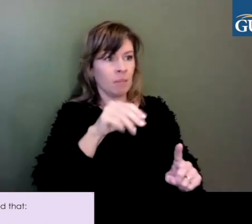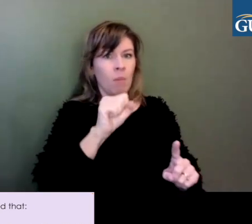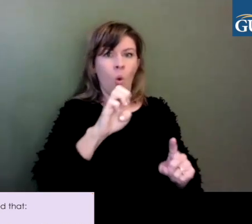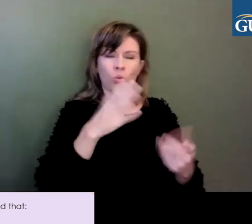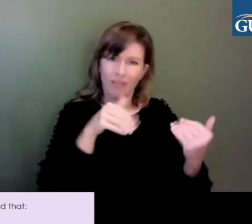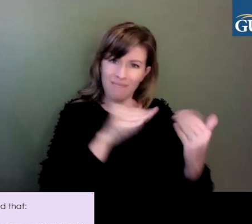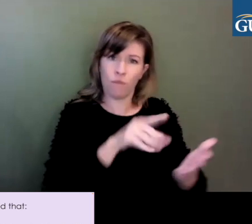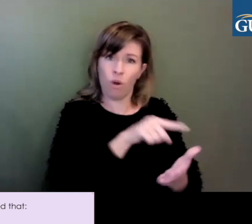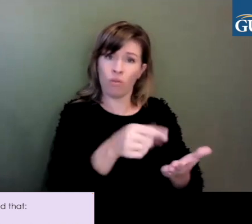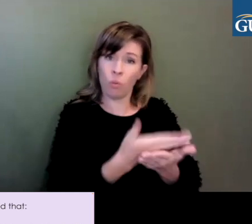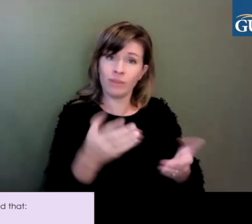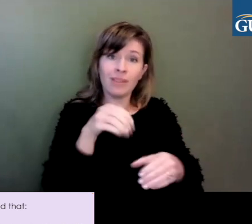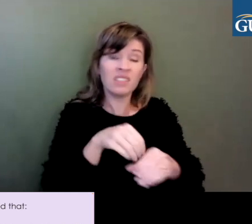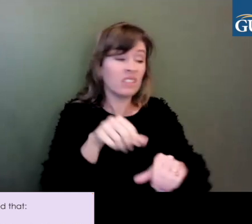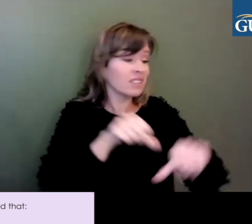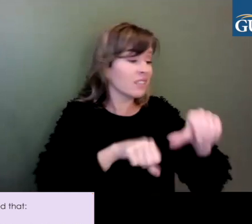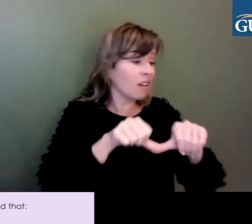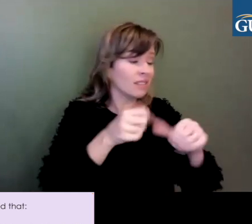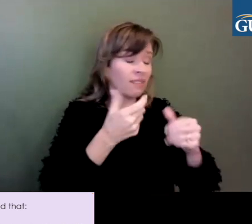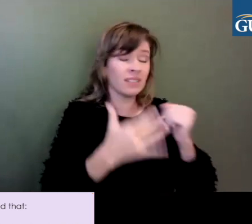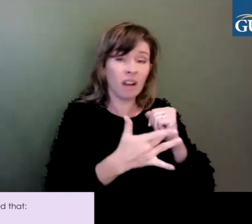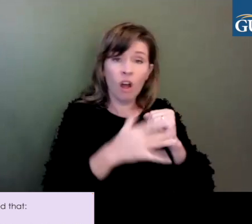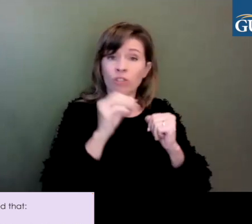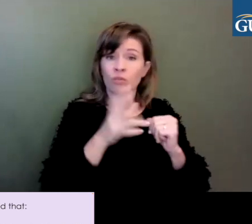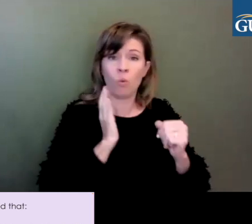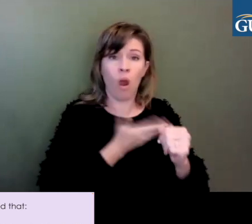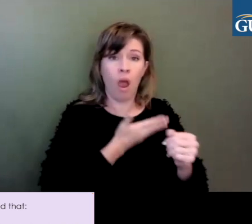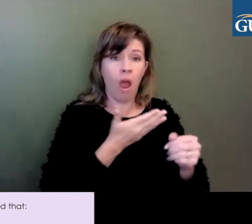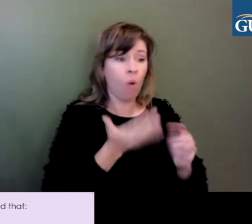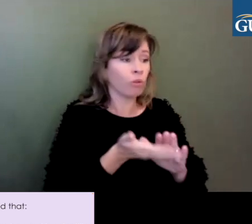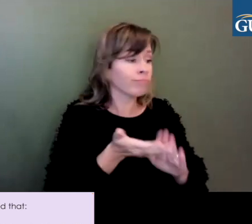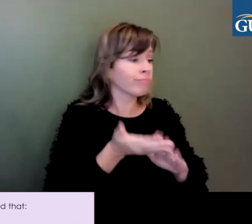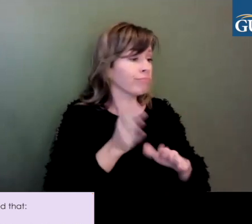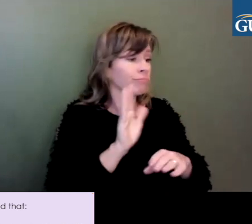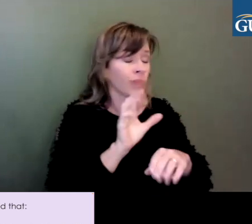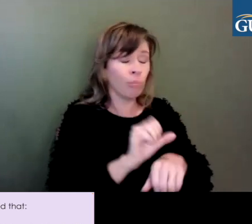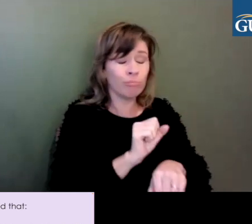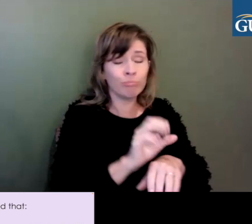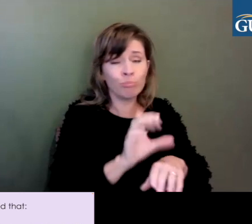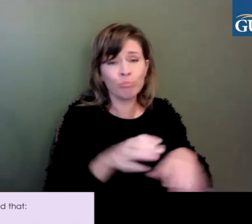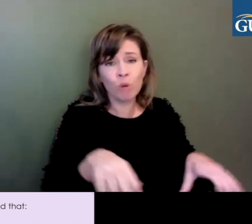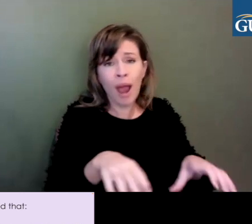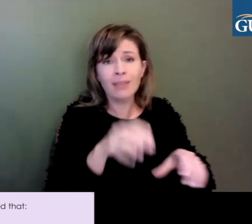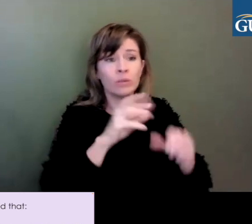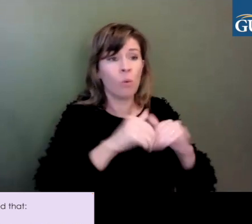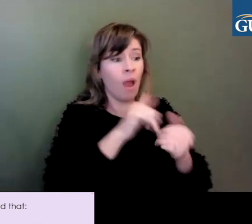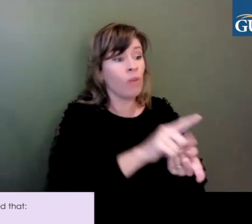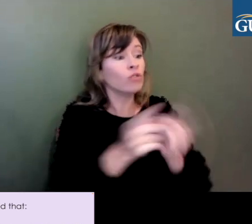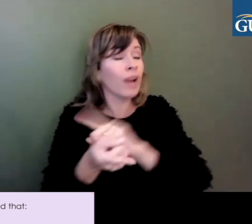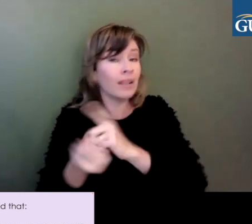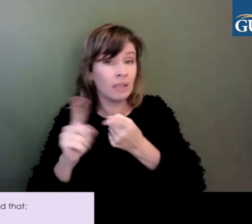scientific practices or the ways in which our science impacts or is translated into larger society.